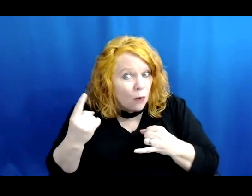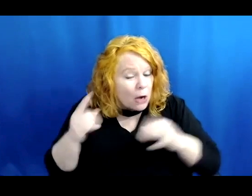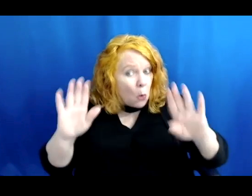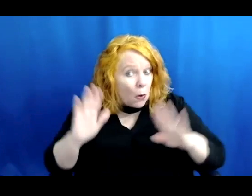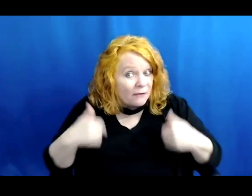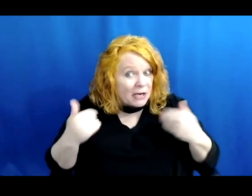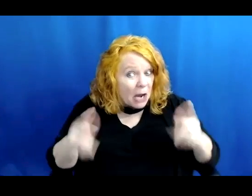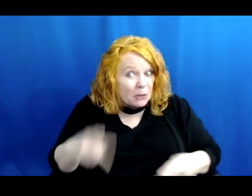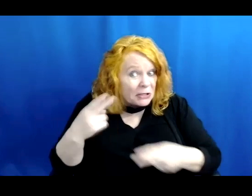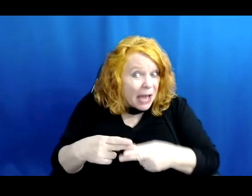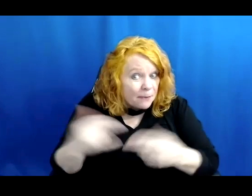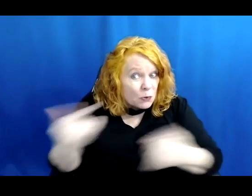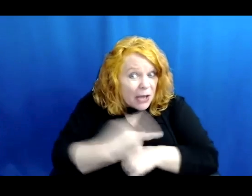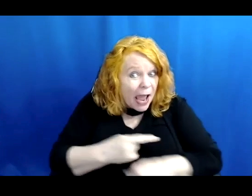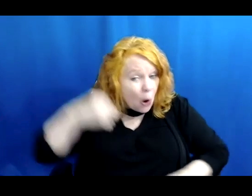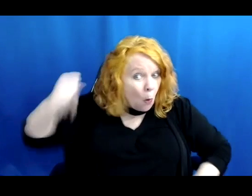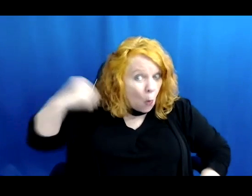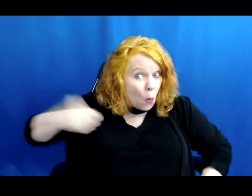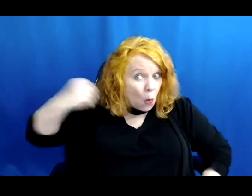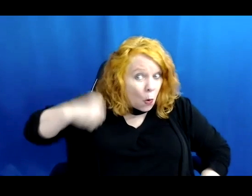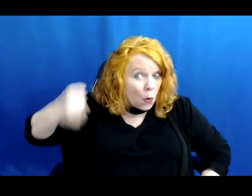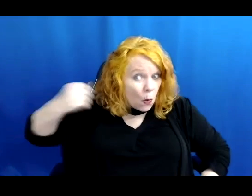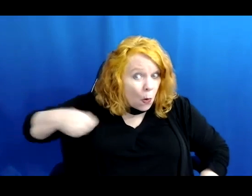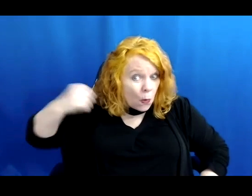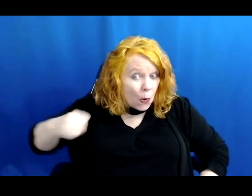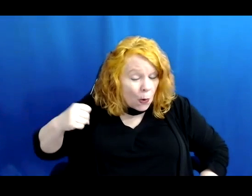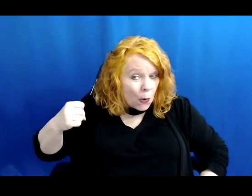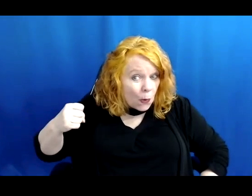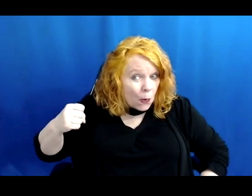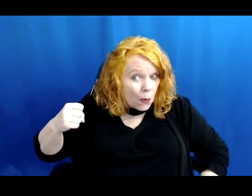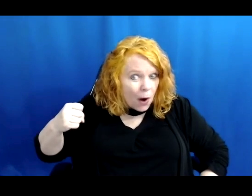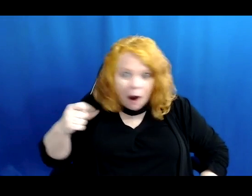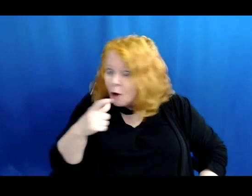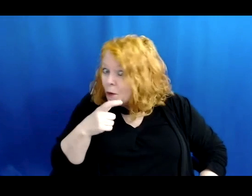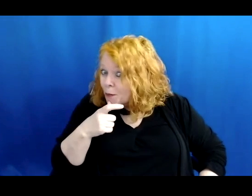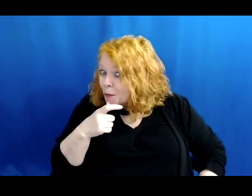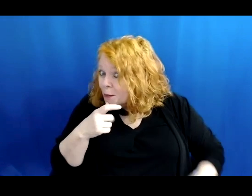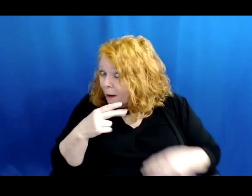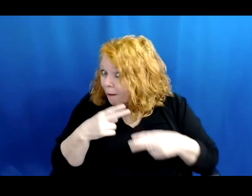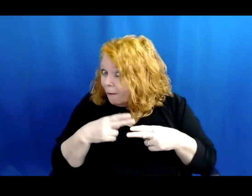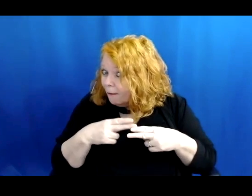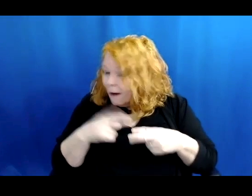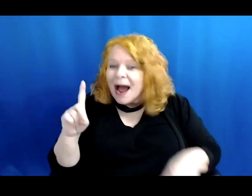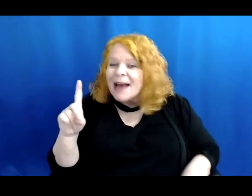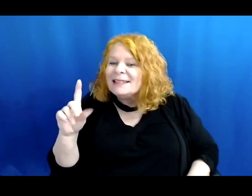WOOH. WOOH. WOOH. WOOH. WOOH. It's Danny, Danny, Danny, hello Danny.